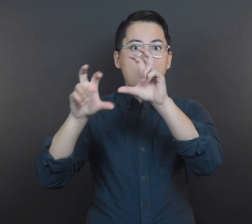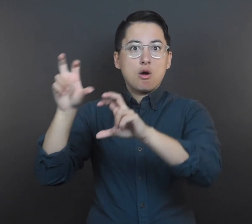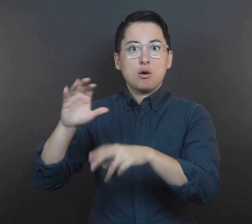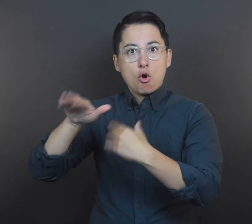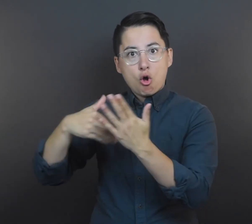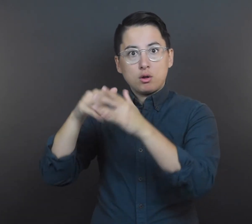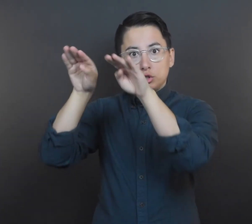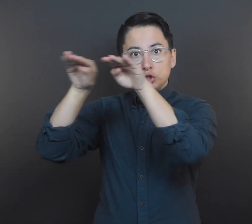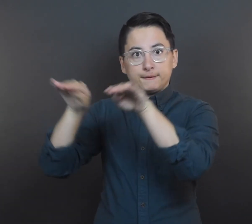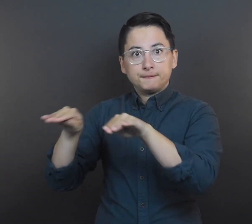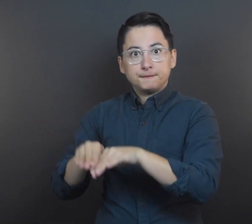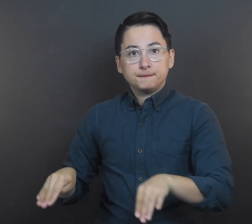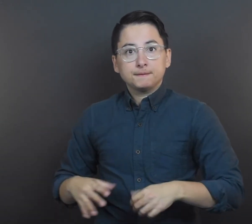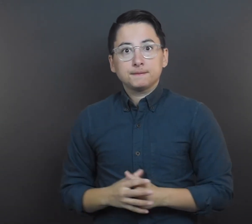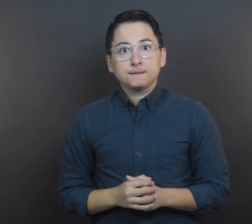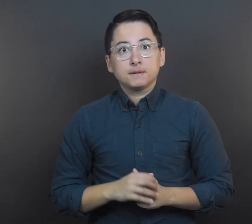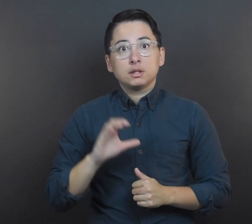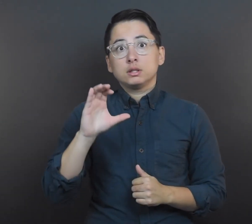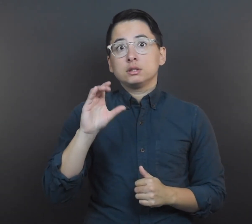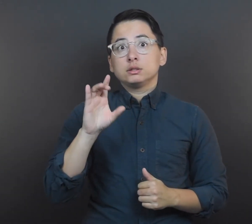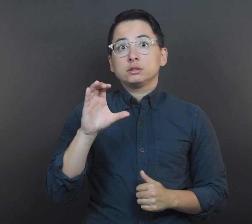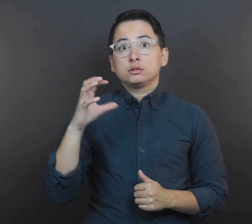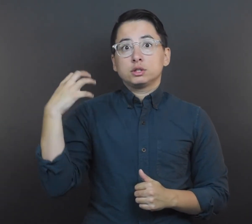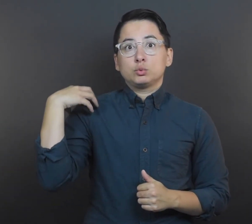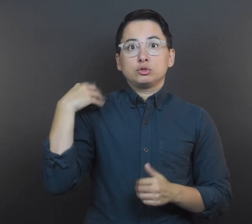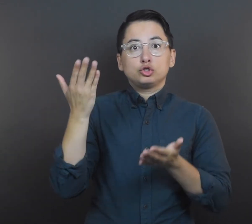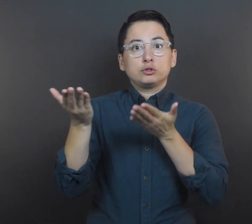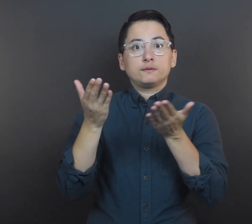pounds of PPE to restock those shelves.